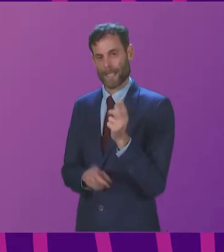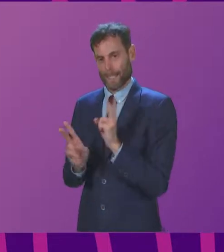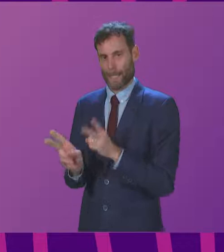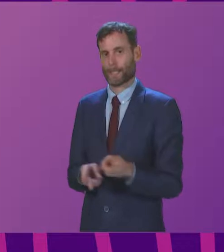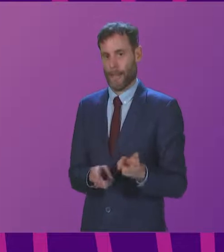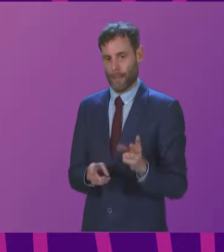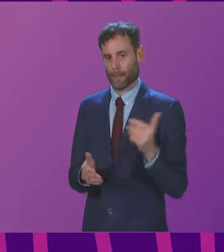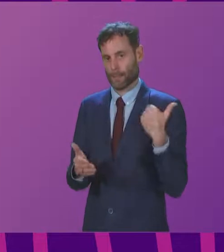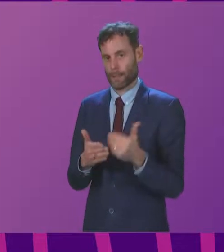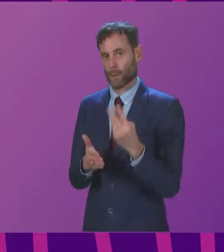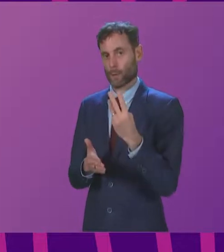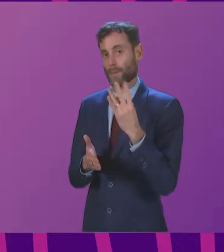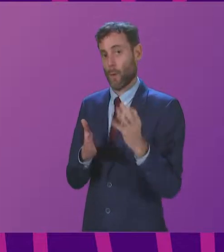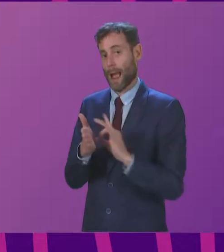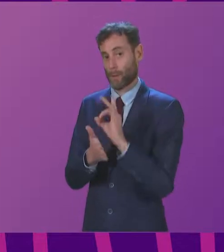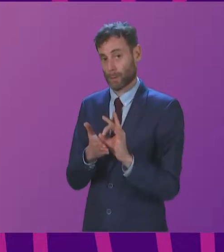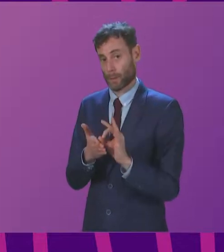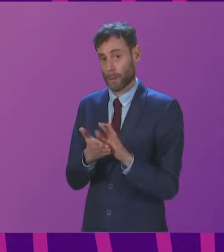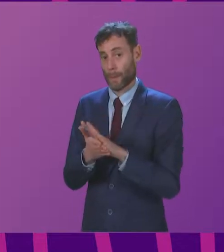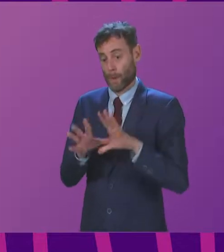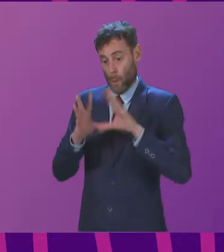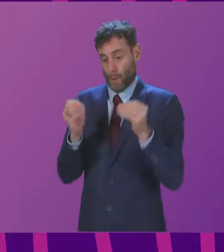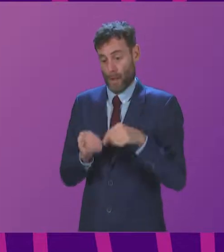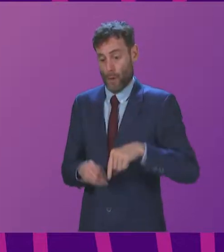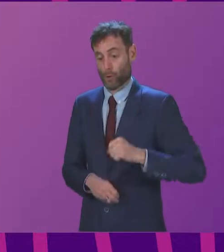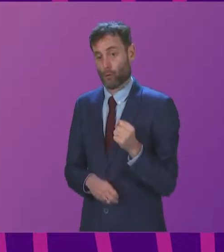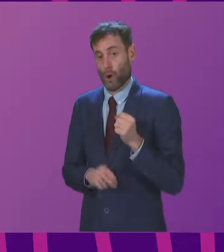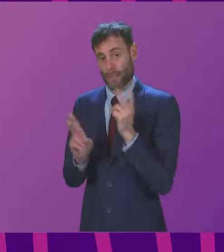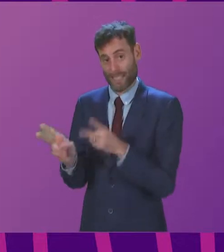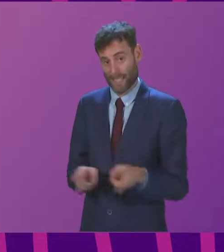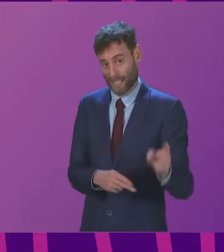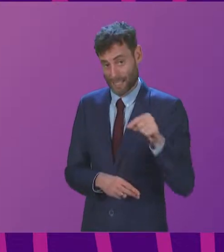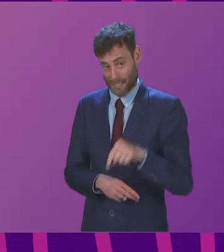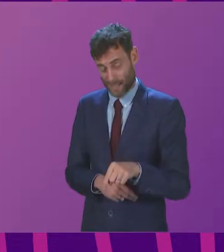past 24 hours, which takes the total number of deaths registered under the daily definition